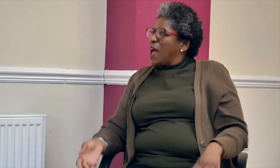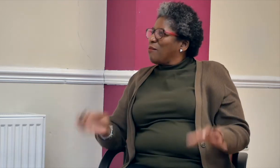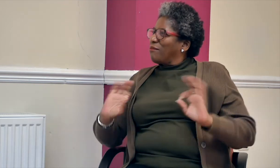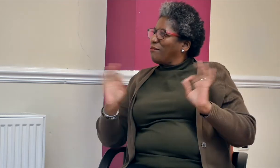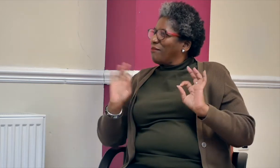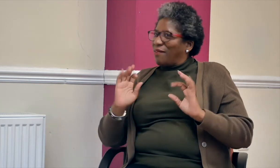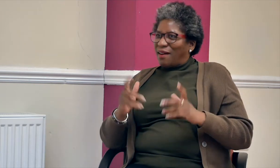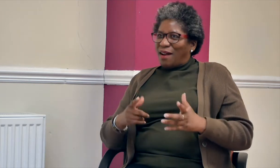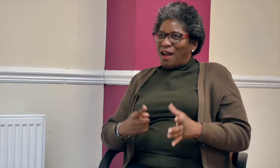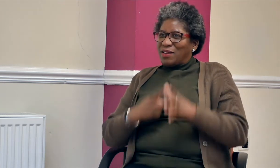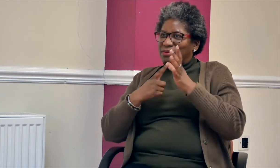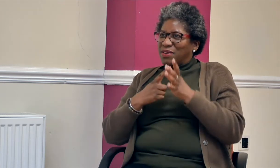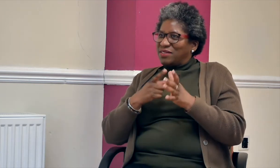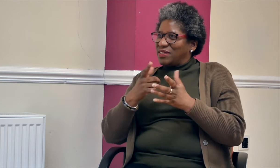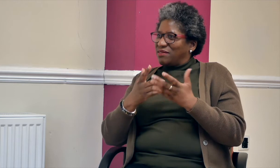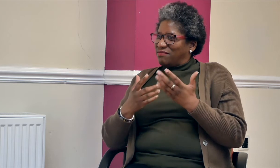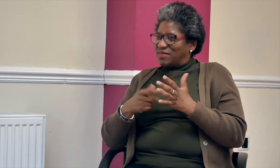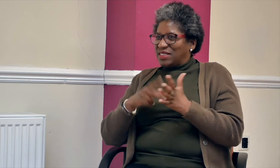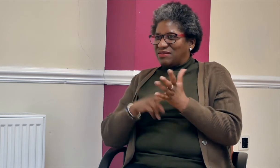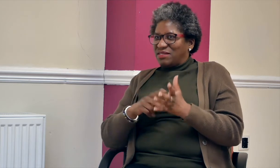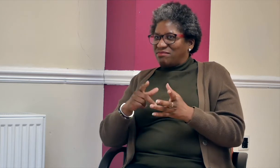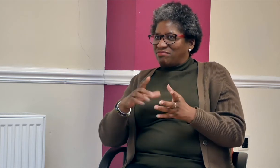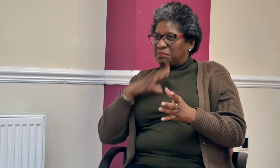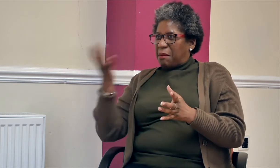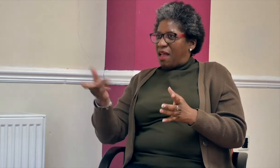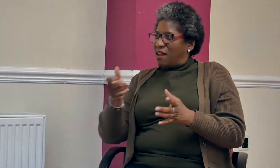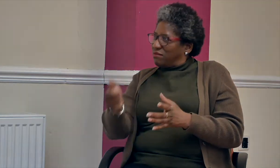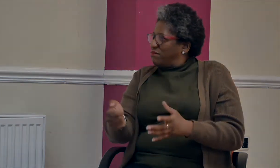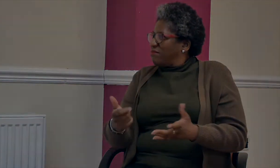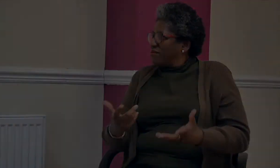That's gone now, it's all automatic! Just turn the TV on and the subtitles appear!